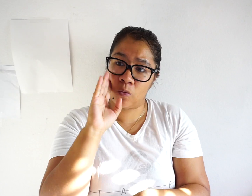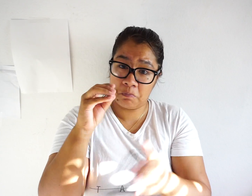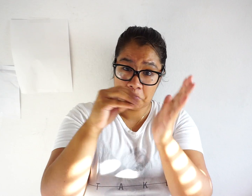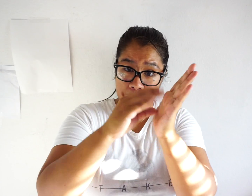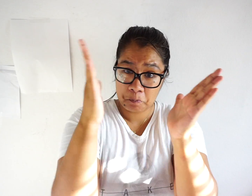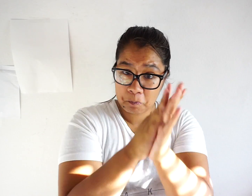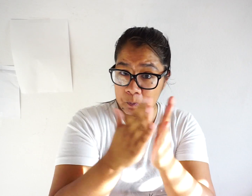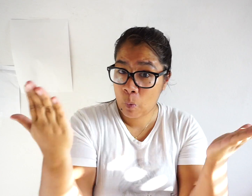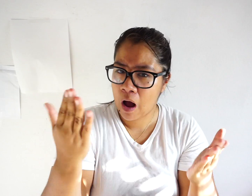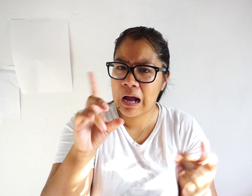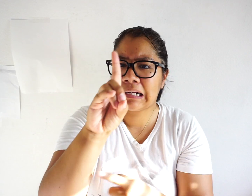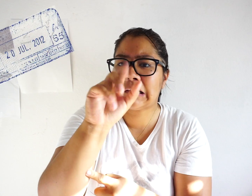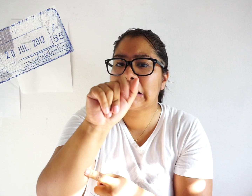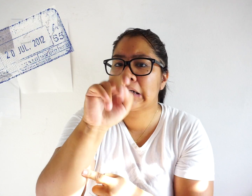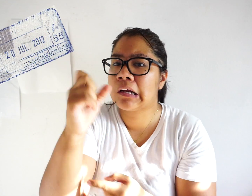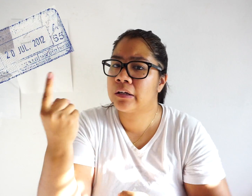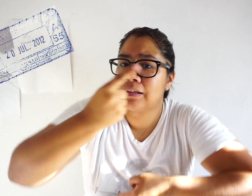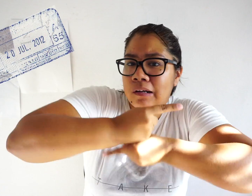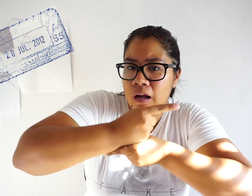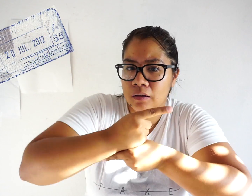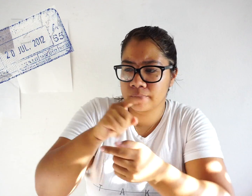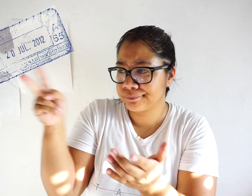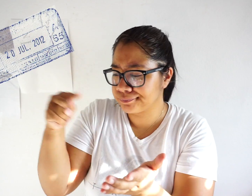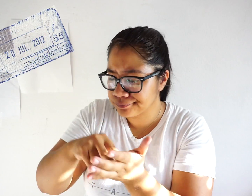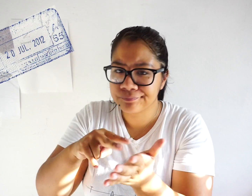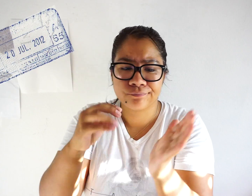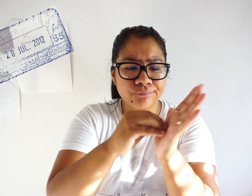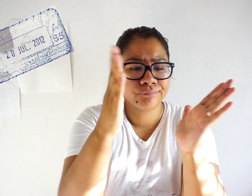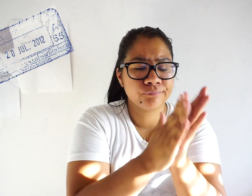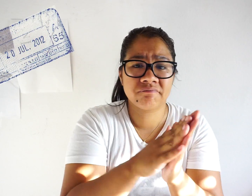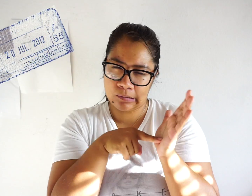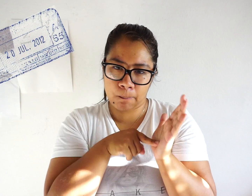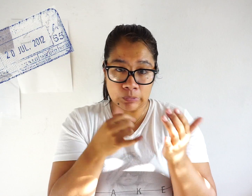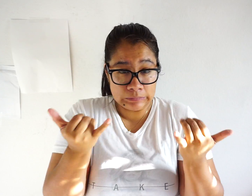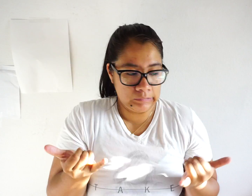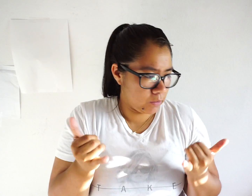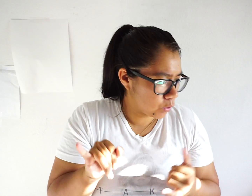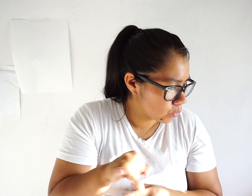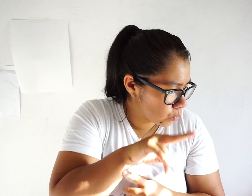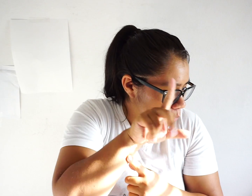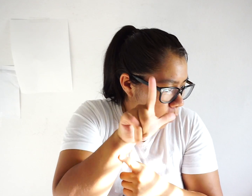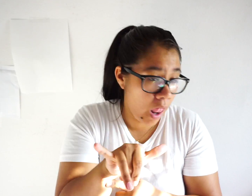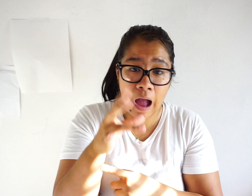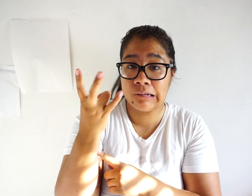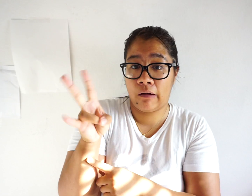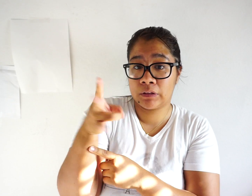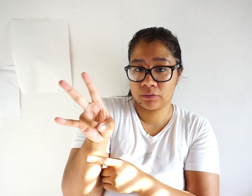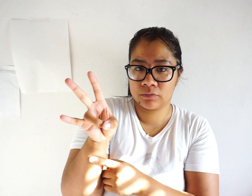They will put the date on the stamp So for example, today is July 17.